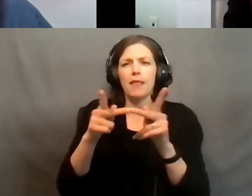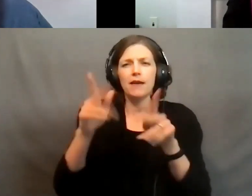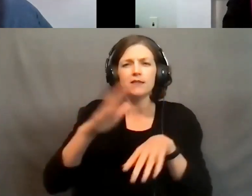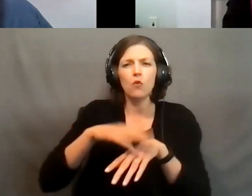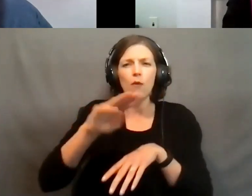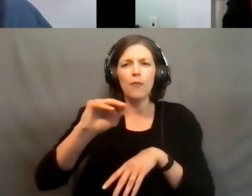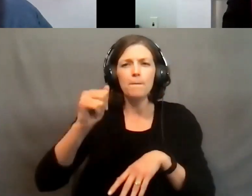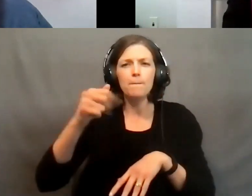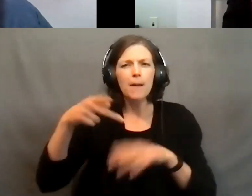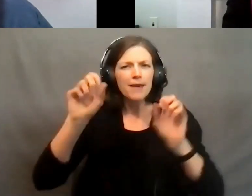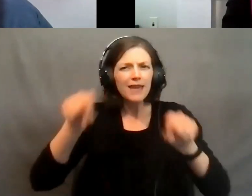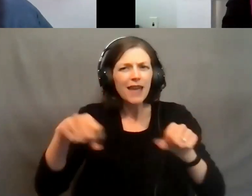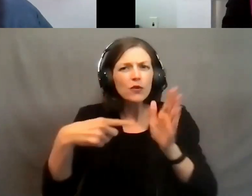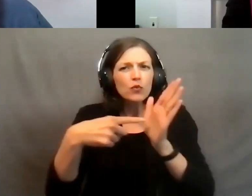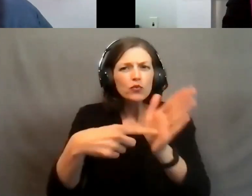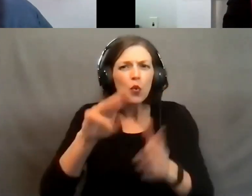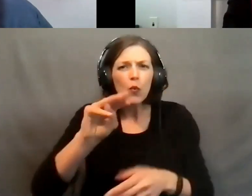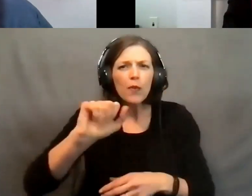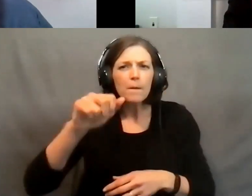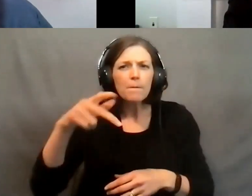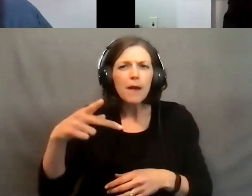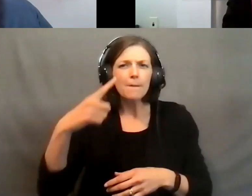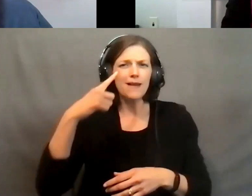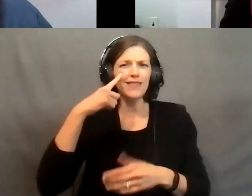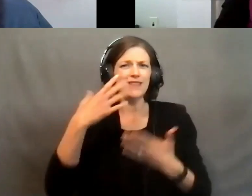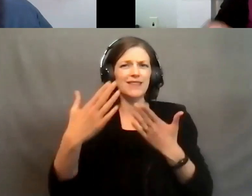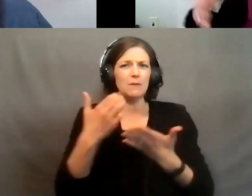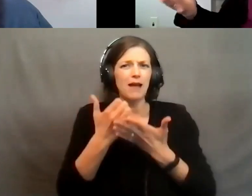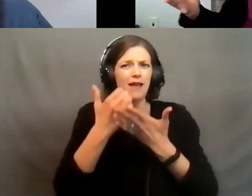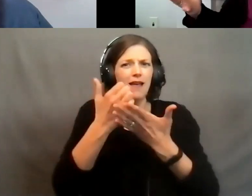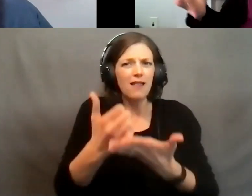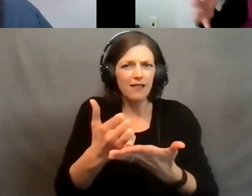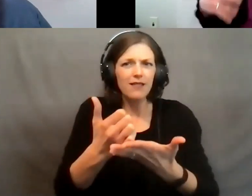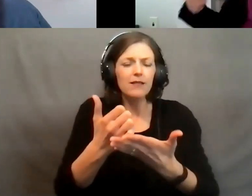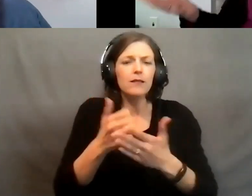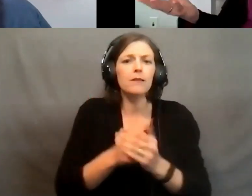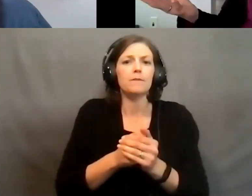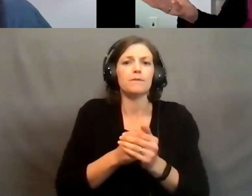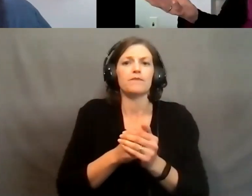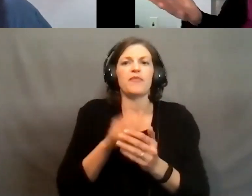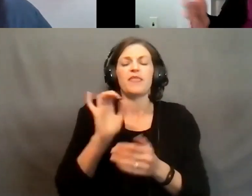13:02:49 that might be useful to this group, too. That's an on-demand library